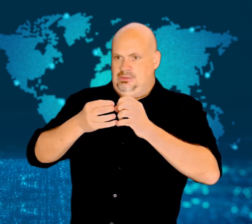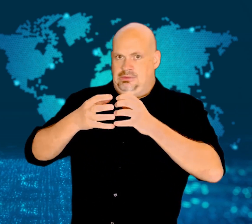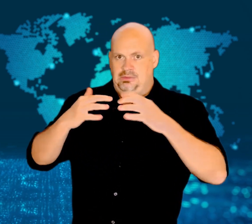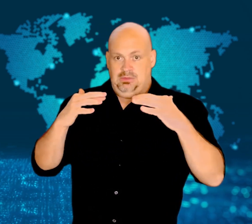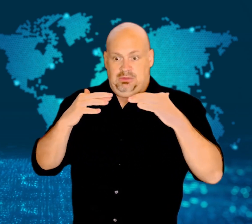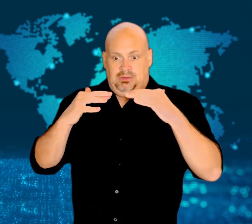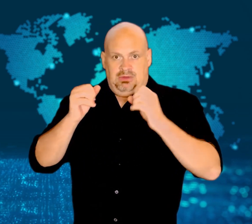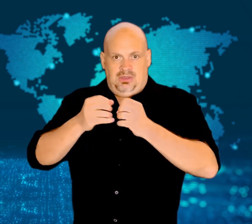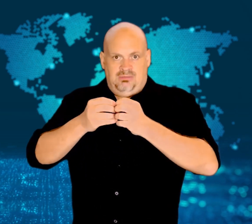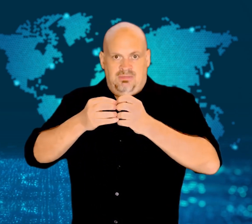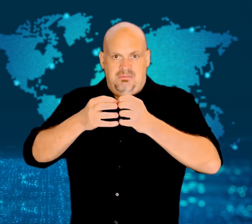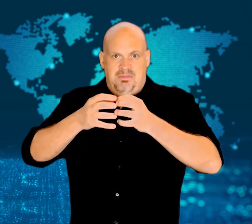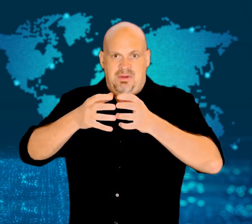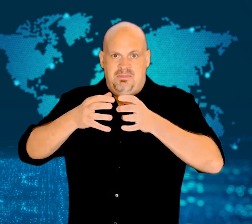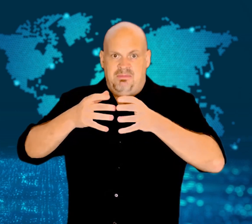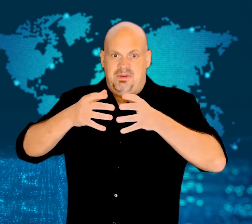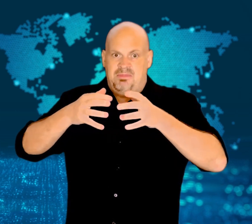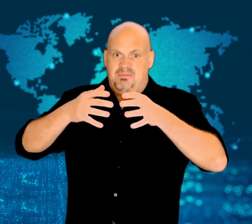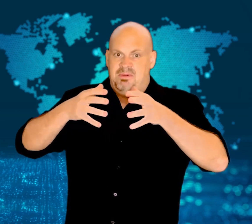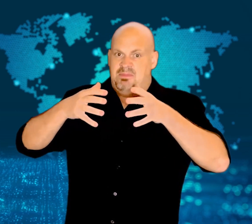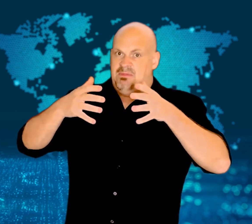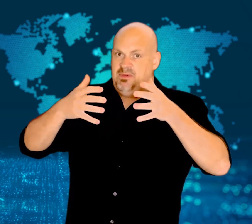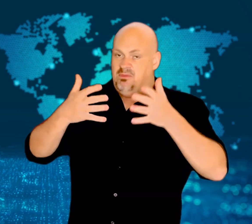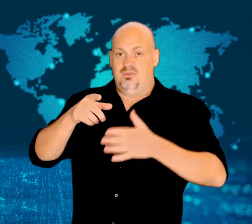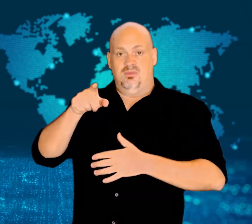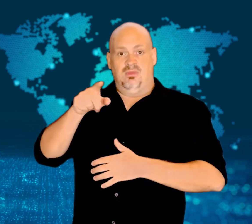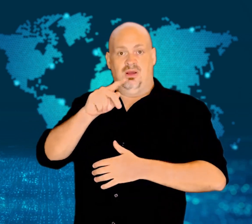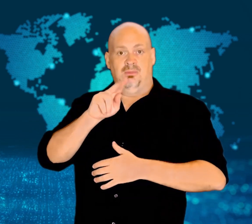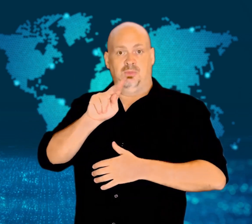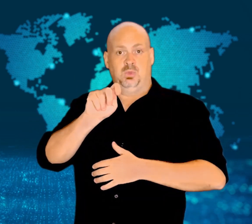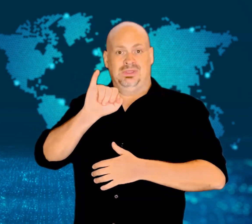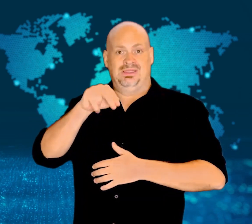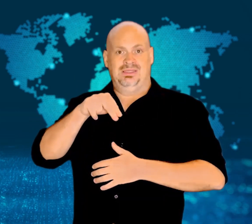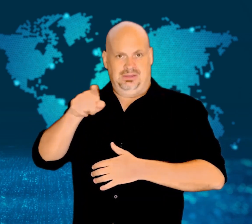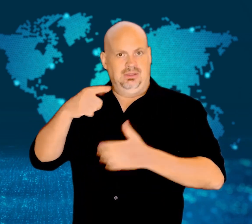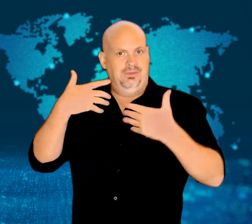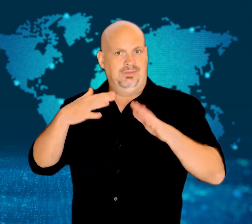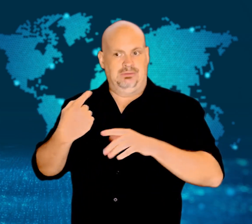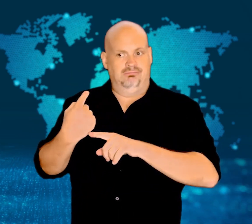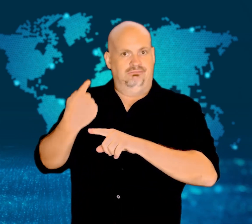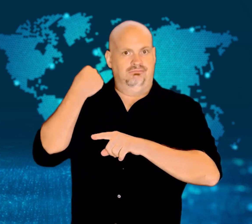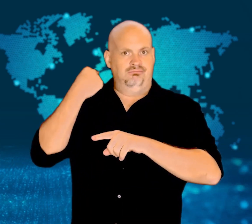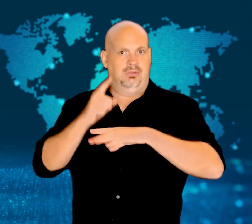to use of nuclear weapons as Putin tested his nuclear weapons